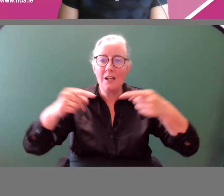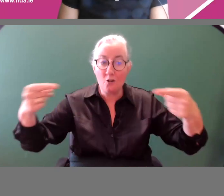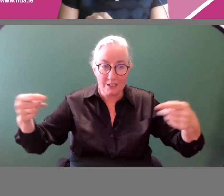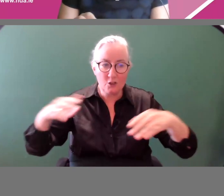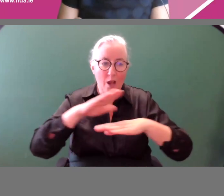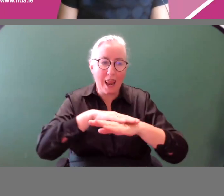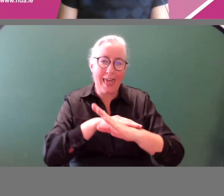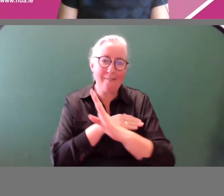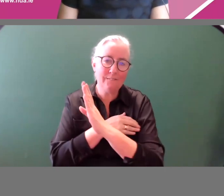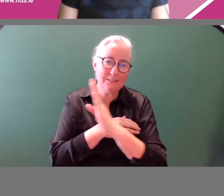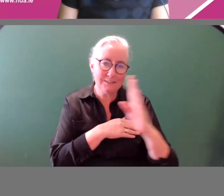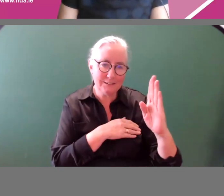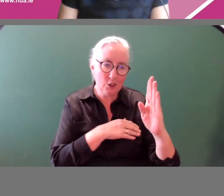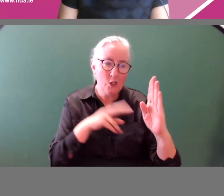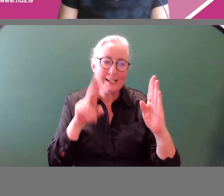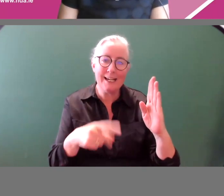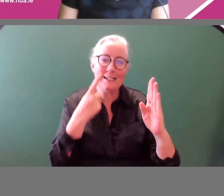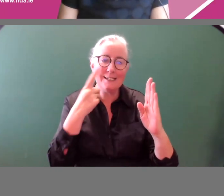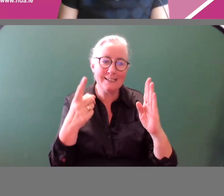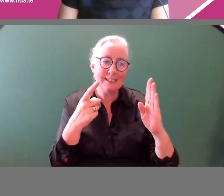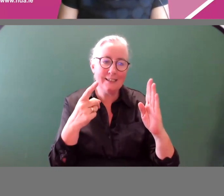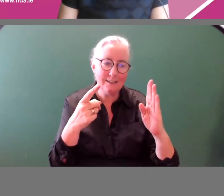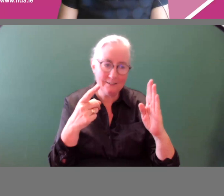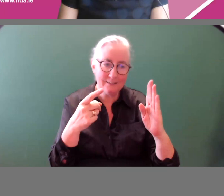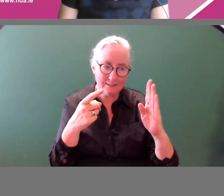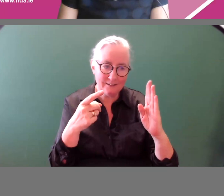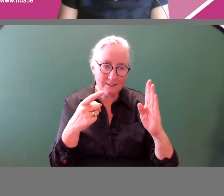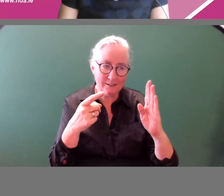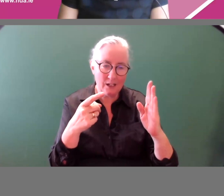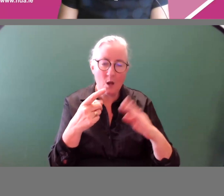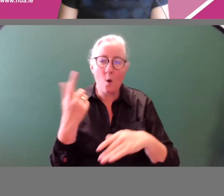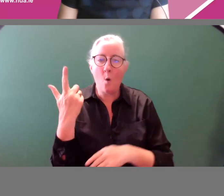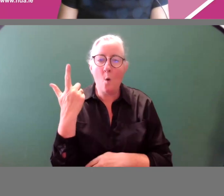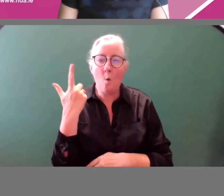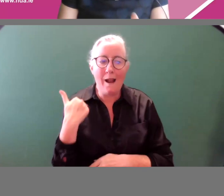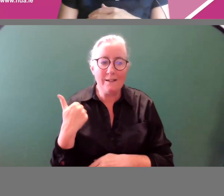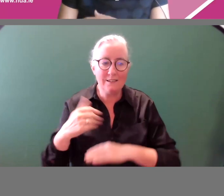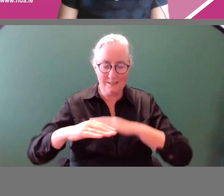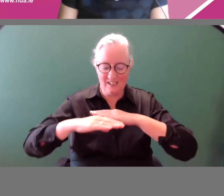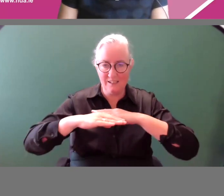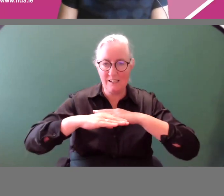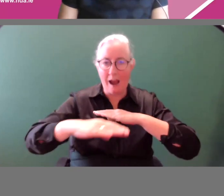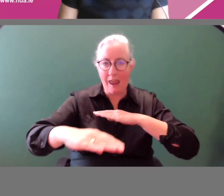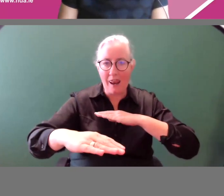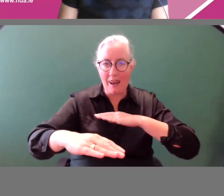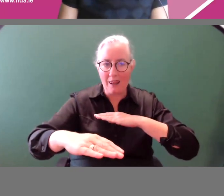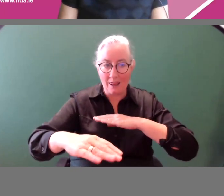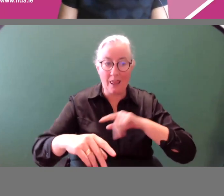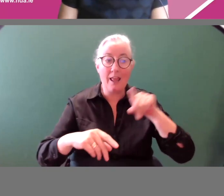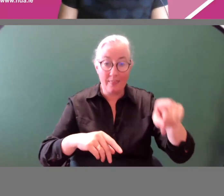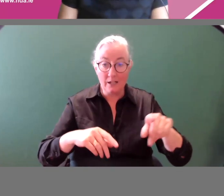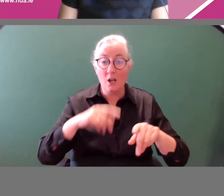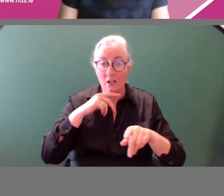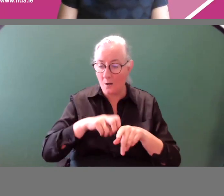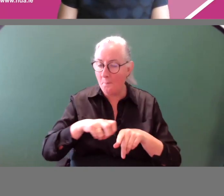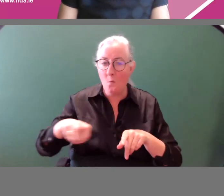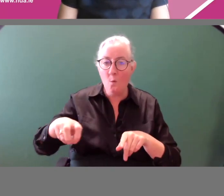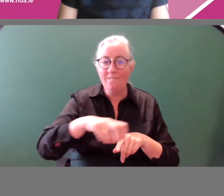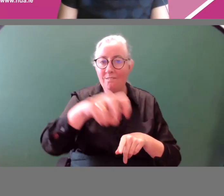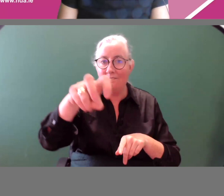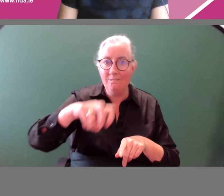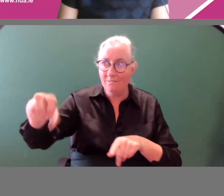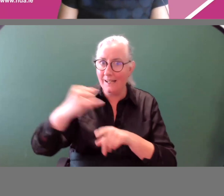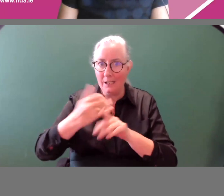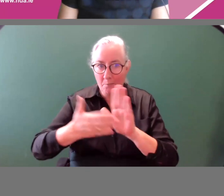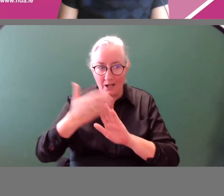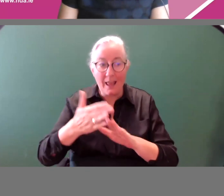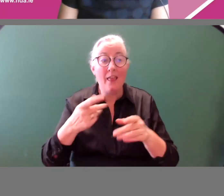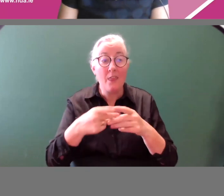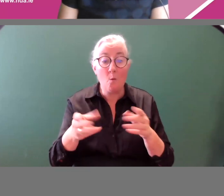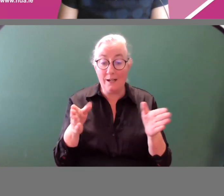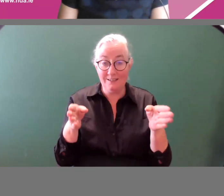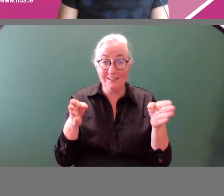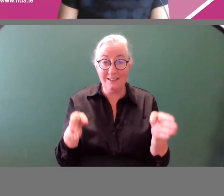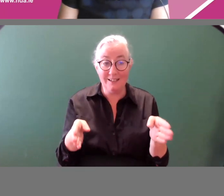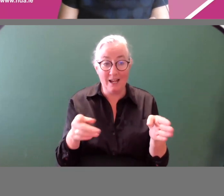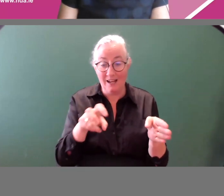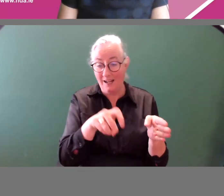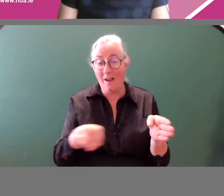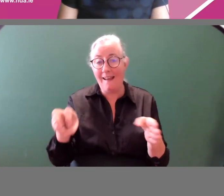screen the circulation route is defined using a white tile and the floor finish in this area is